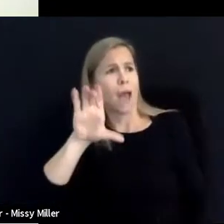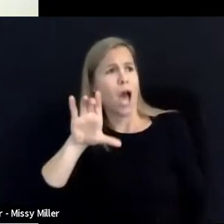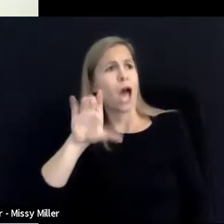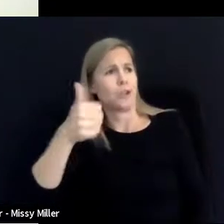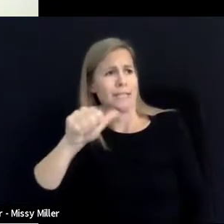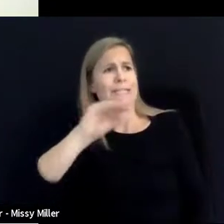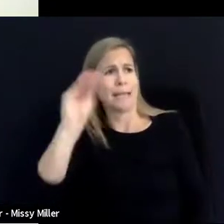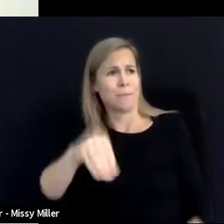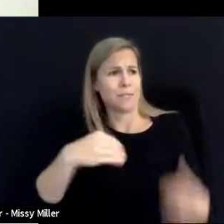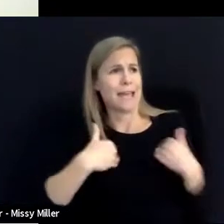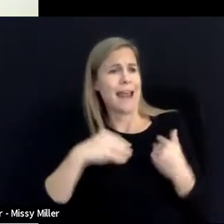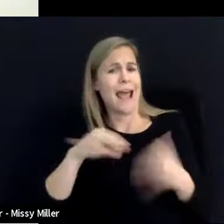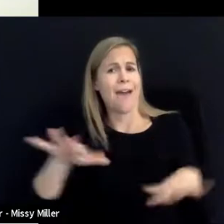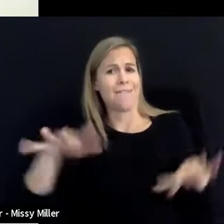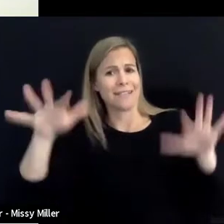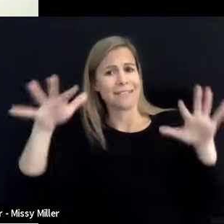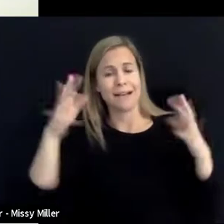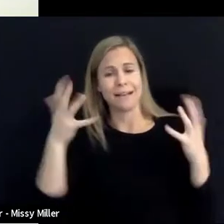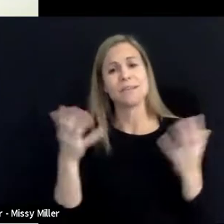So yeah, it's common,